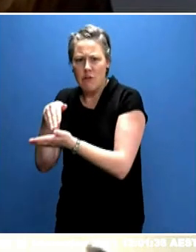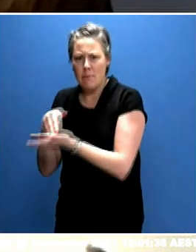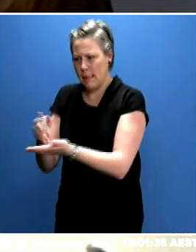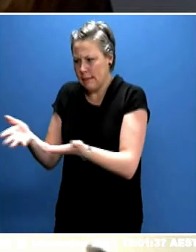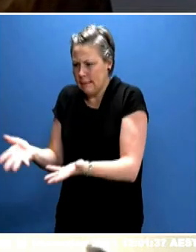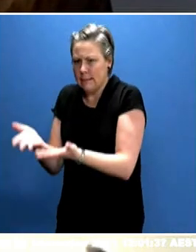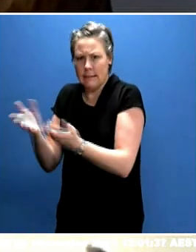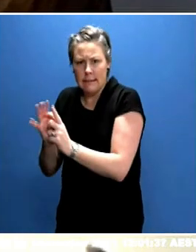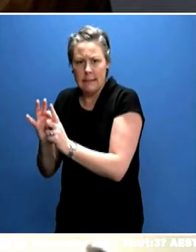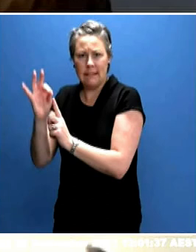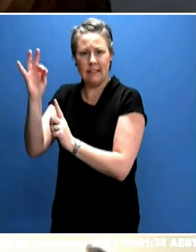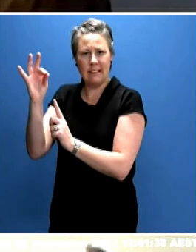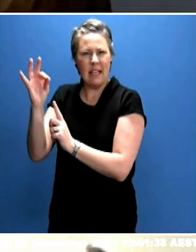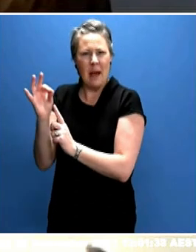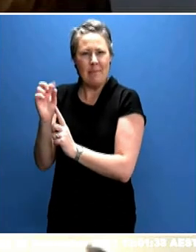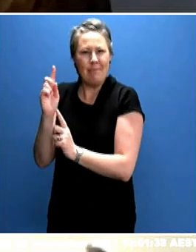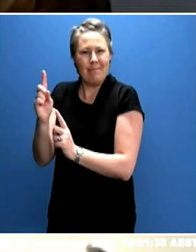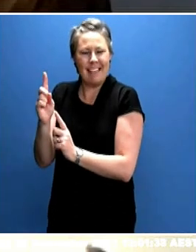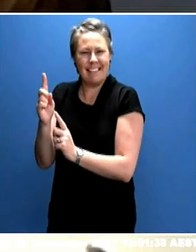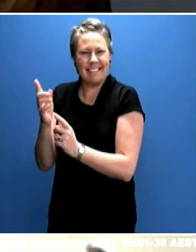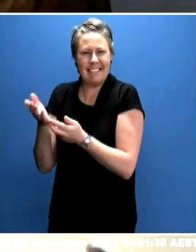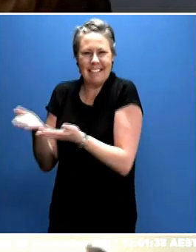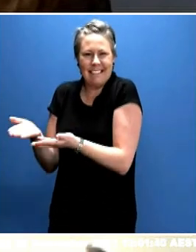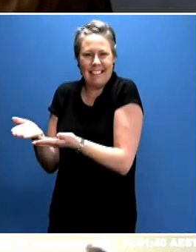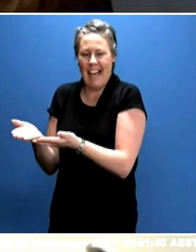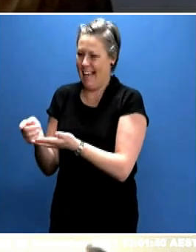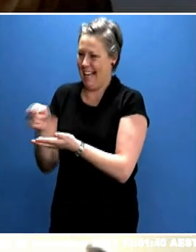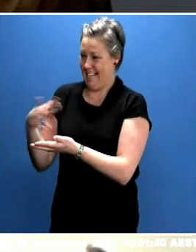that therapeutic support needs to be brought in a lot earlier.